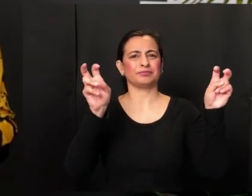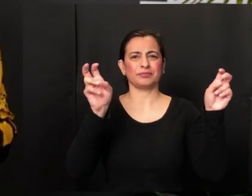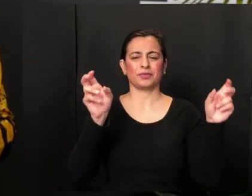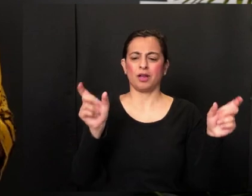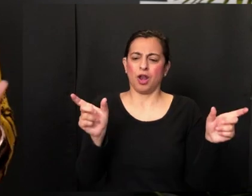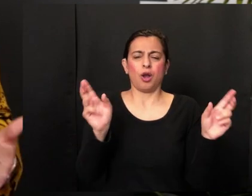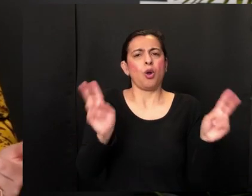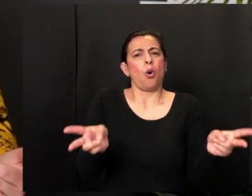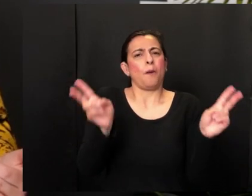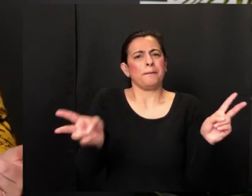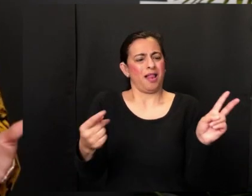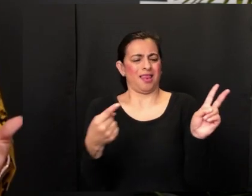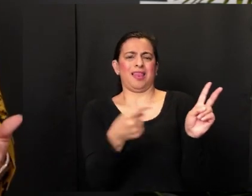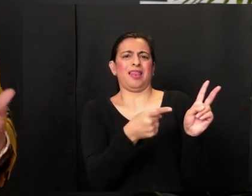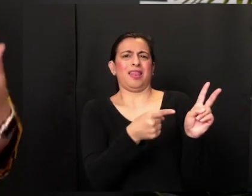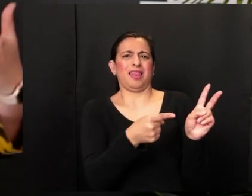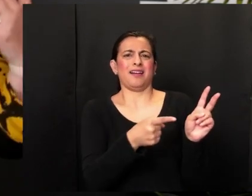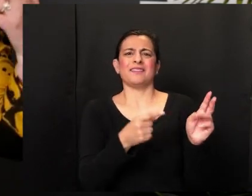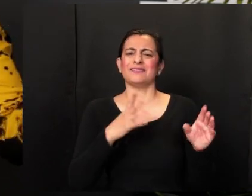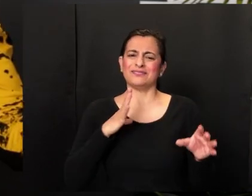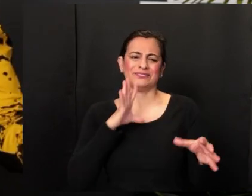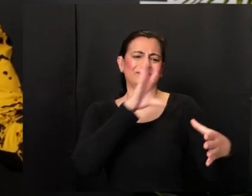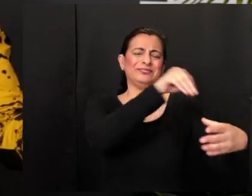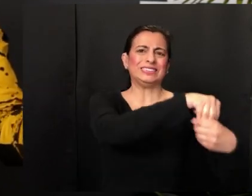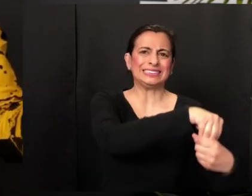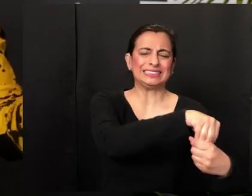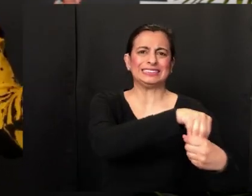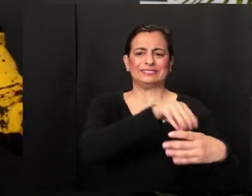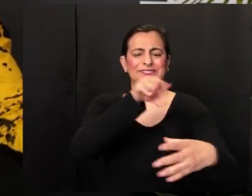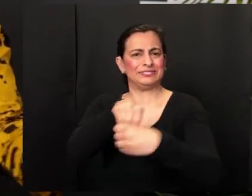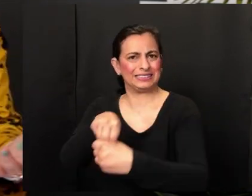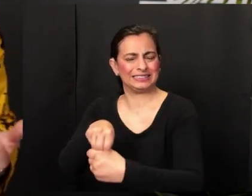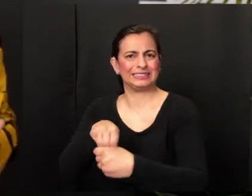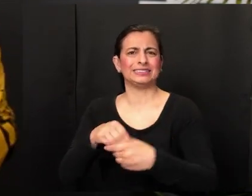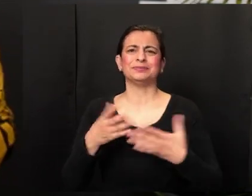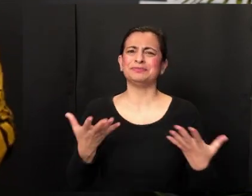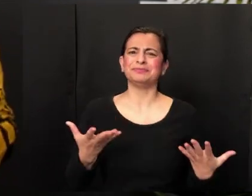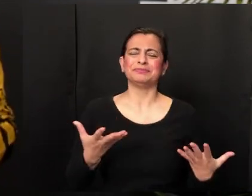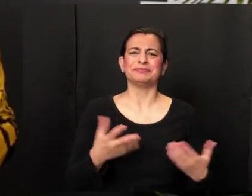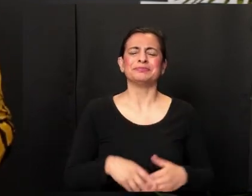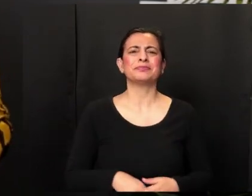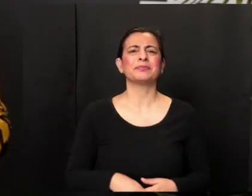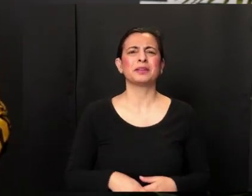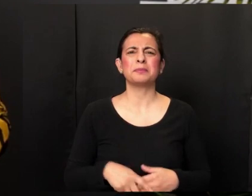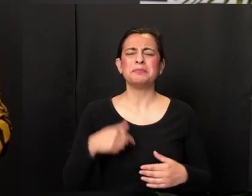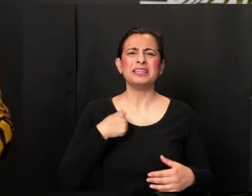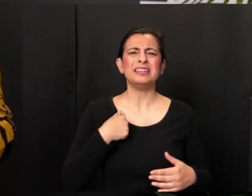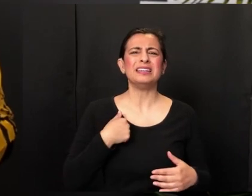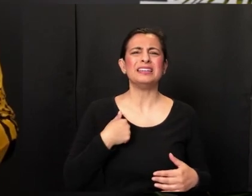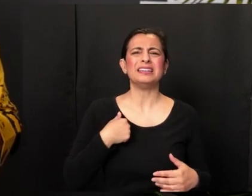I couldn’t understand why my peers learnt differently, and why I saw things differently,